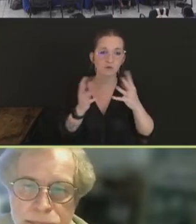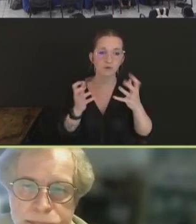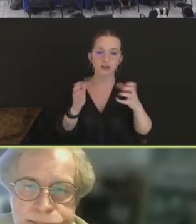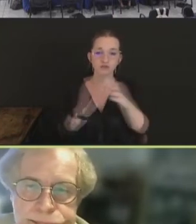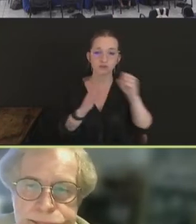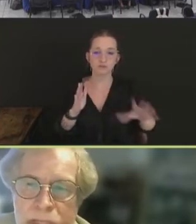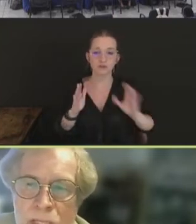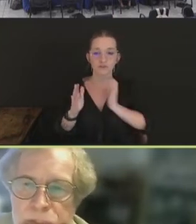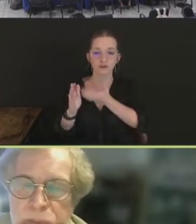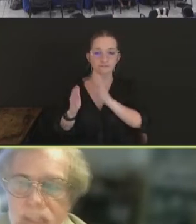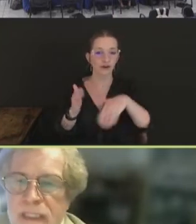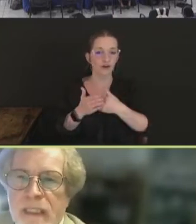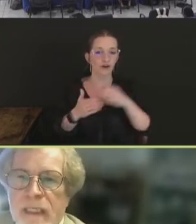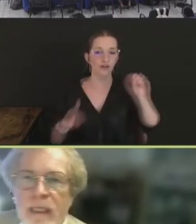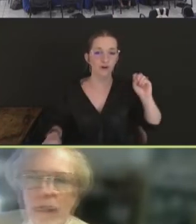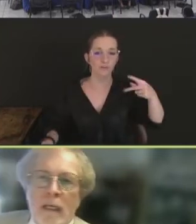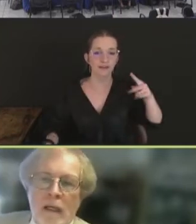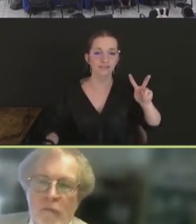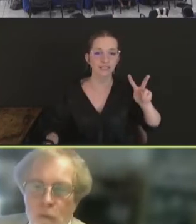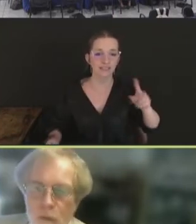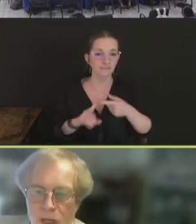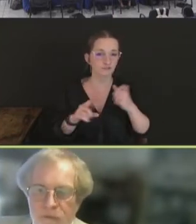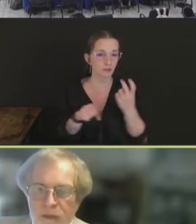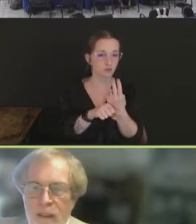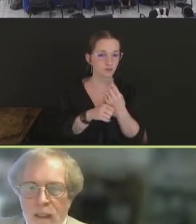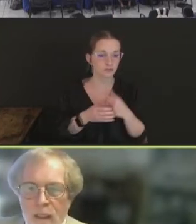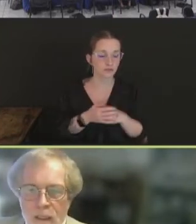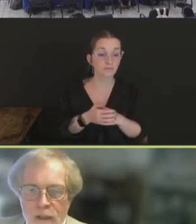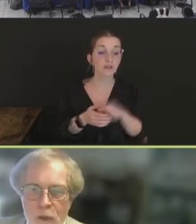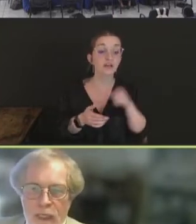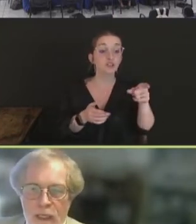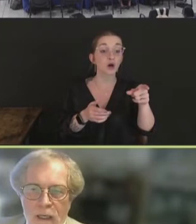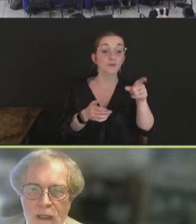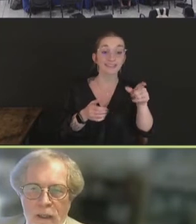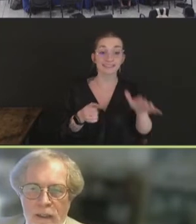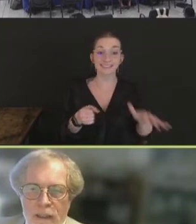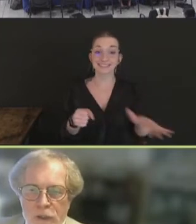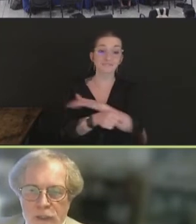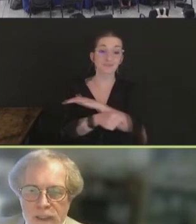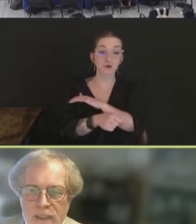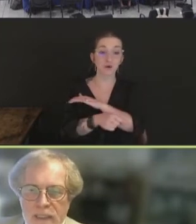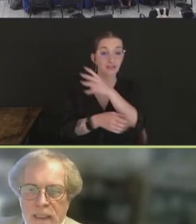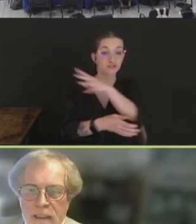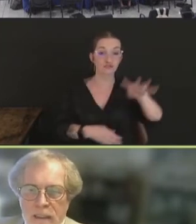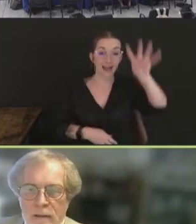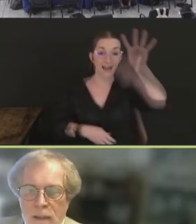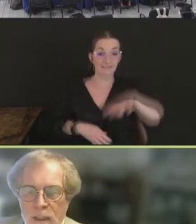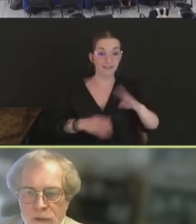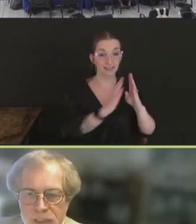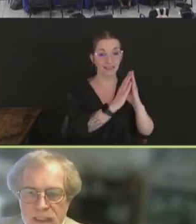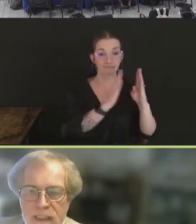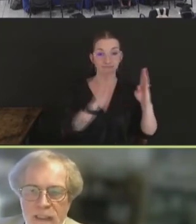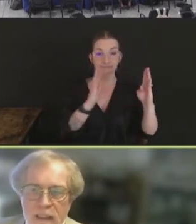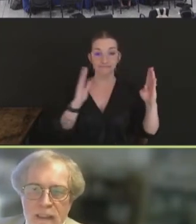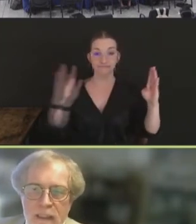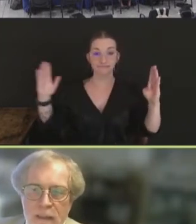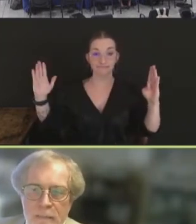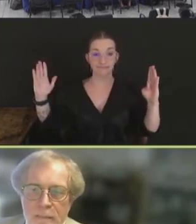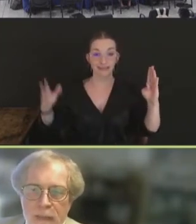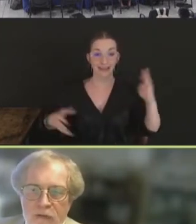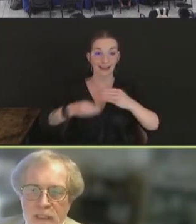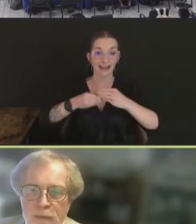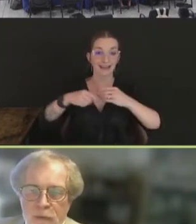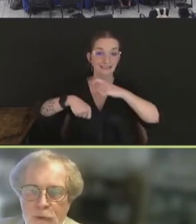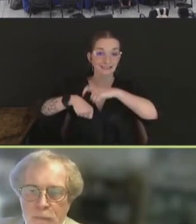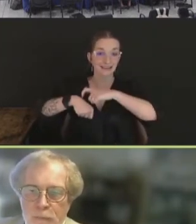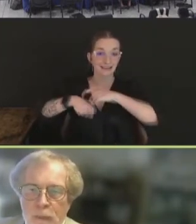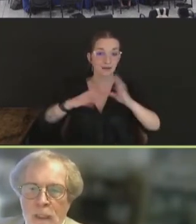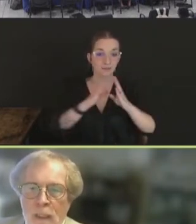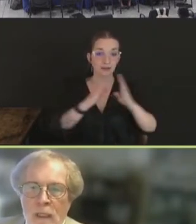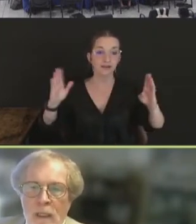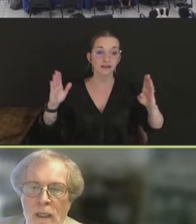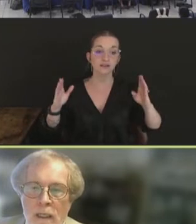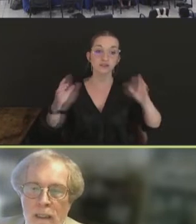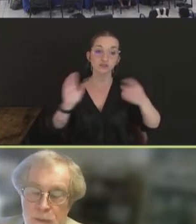So, this is the full graphic showing the choice that the Strategic Advisory Group -- Expert